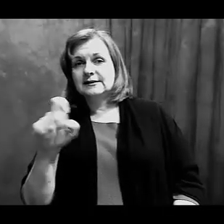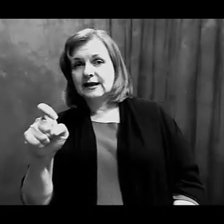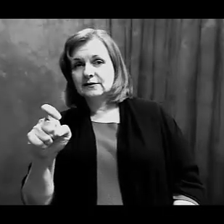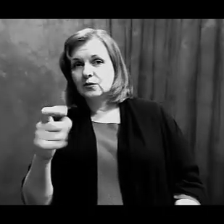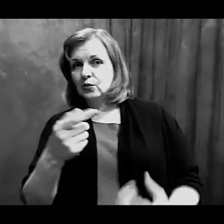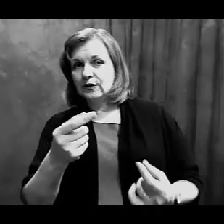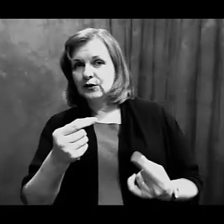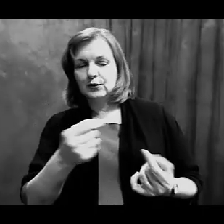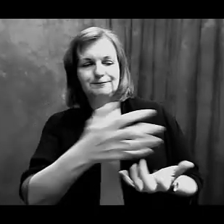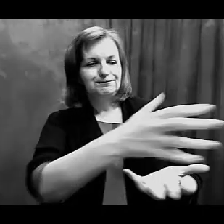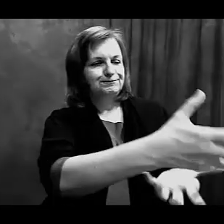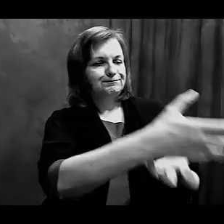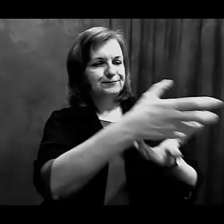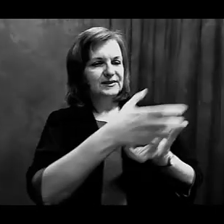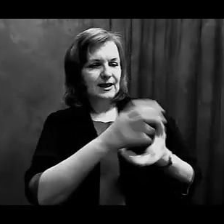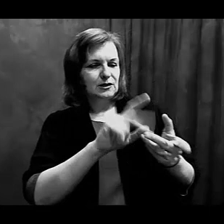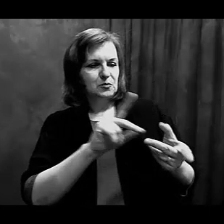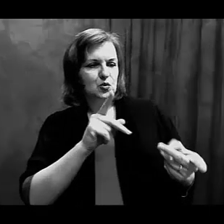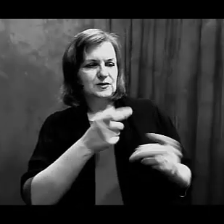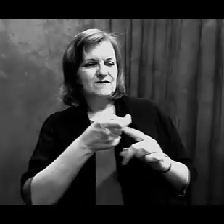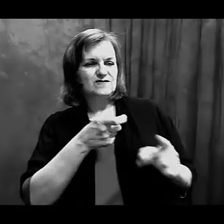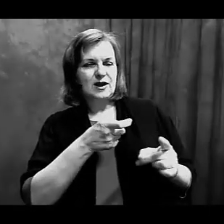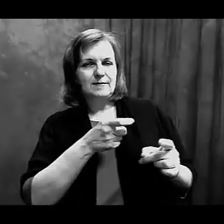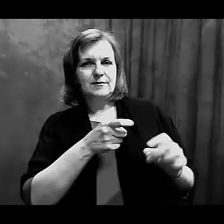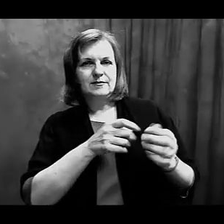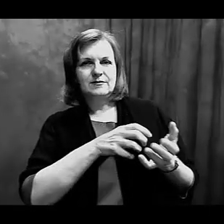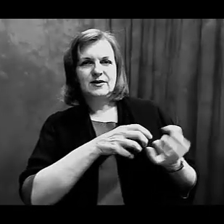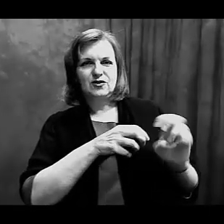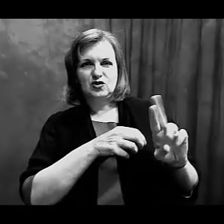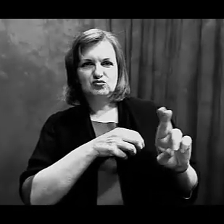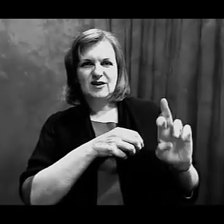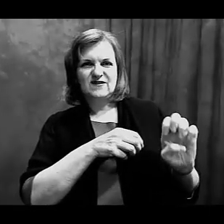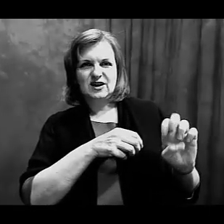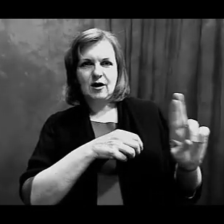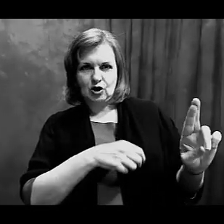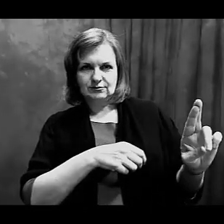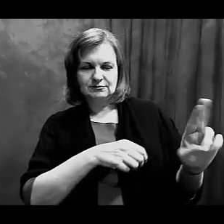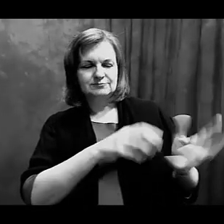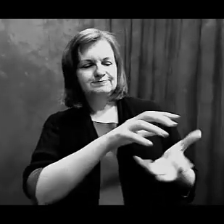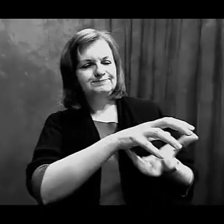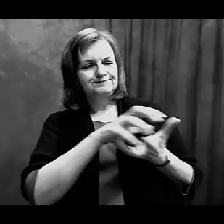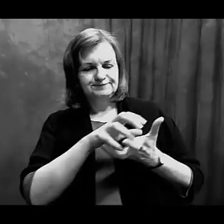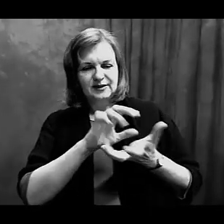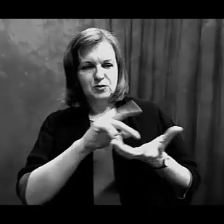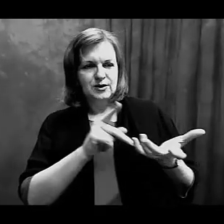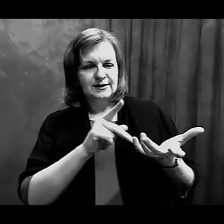its job is to take those proteins from the rough ER